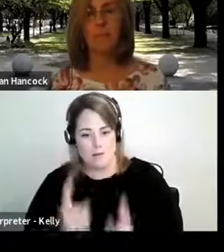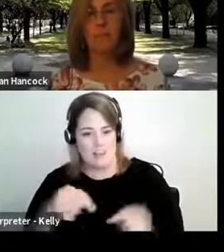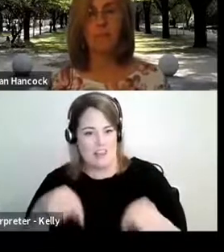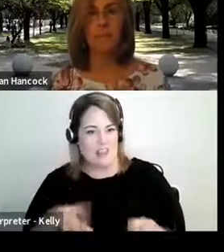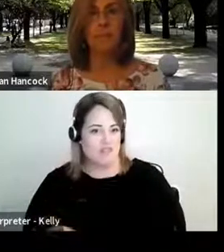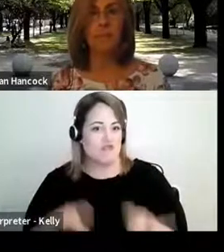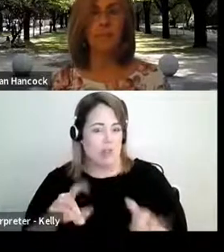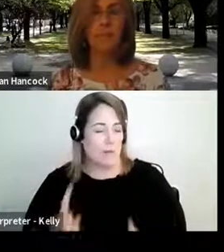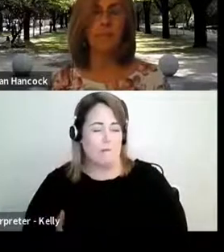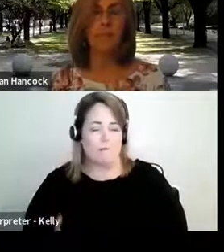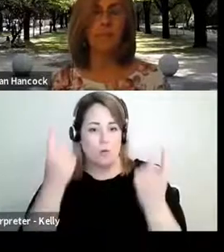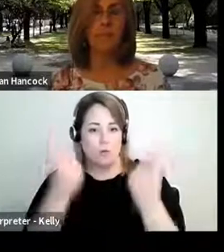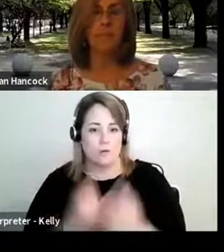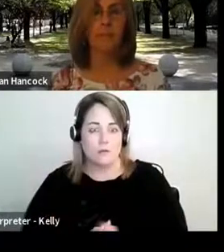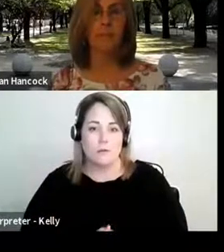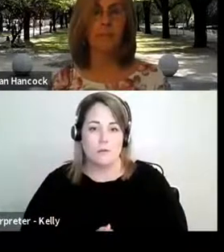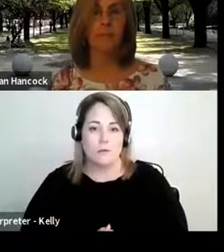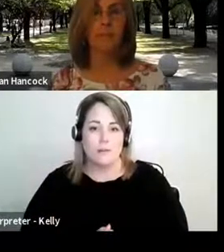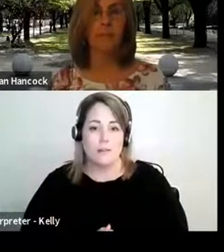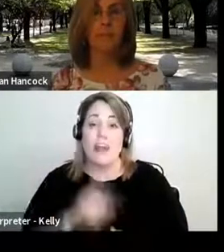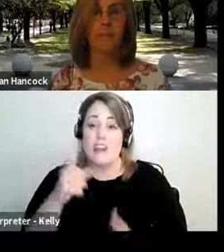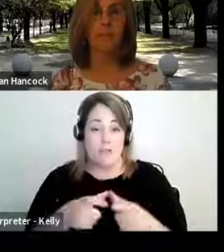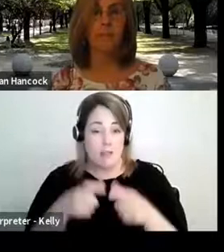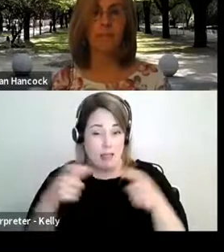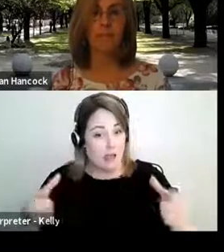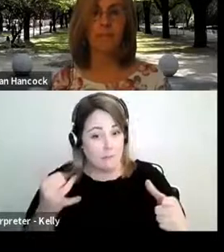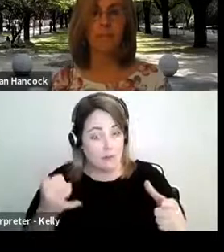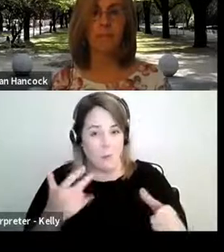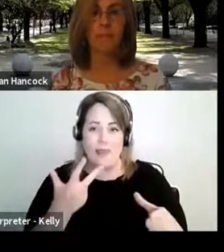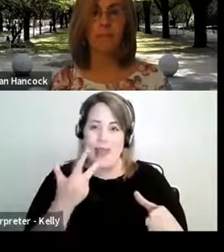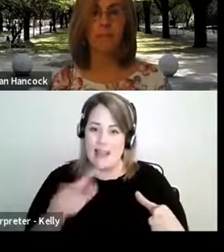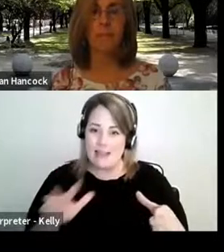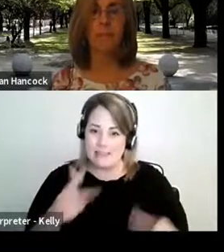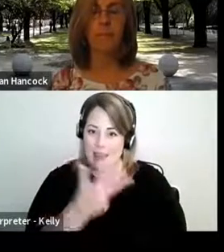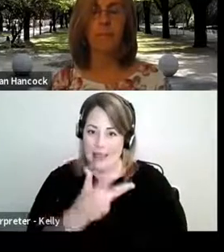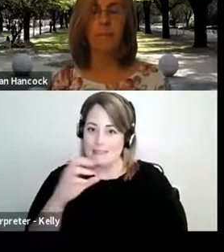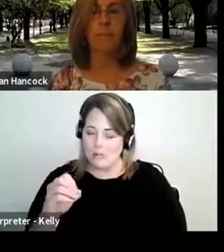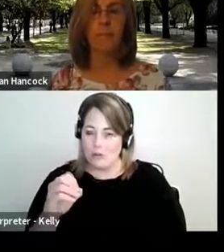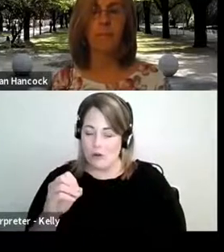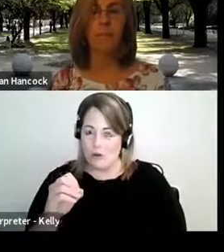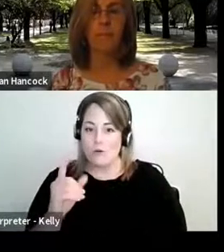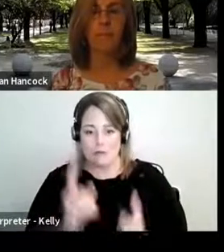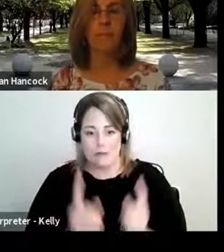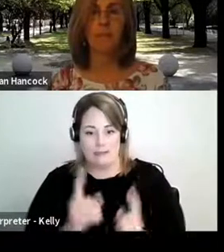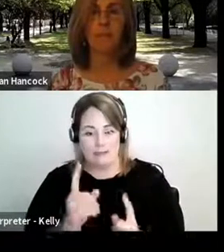it’s probably the largest now with 80 mentees, 8-0 mentees on the autism spectrum, matched